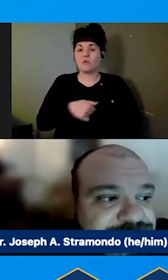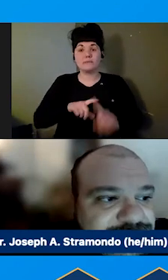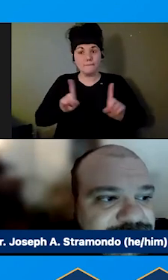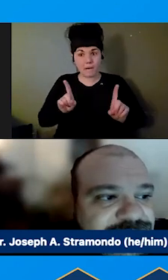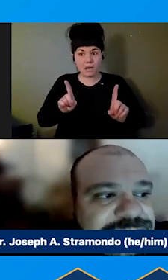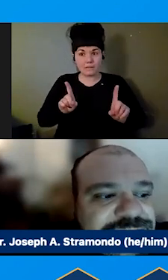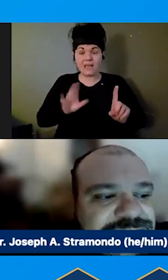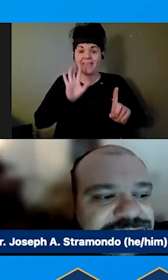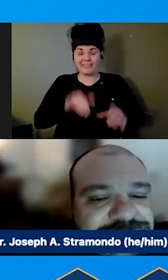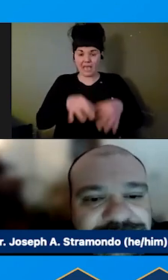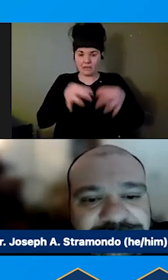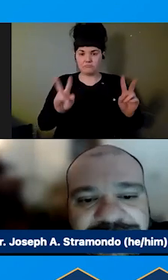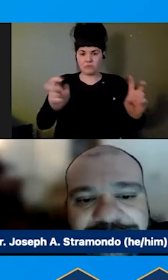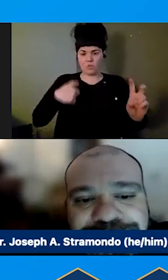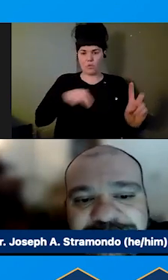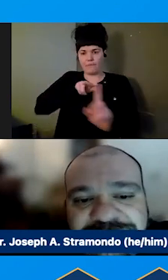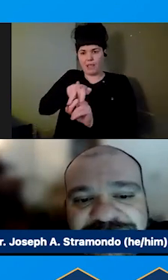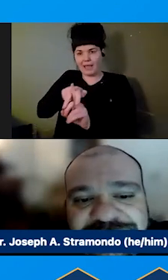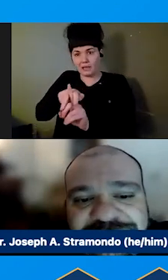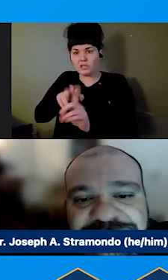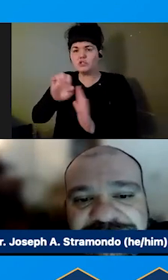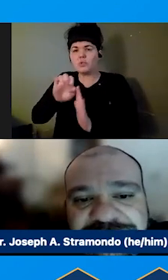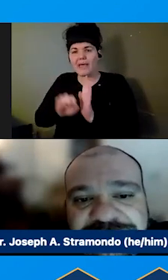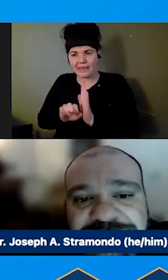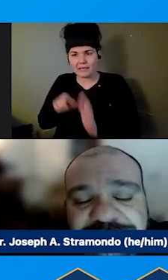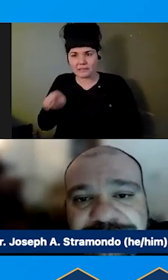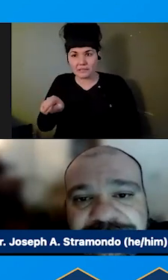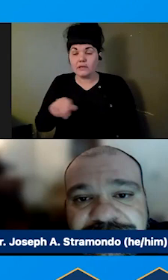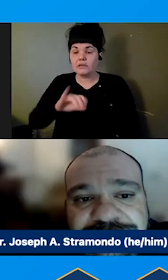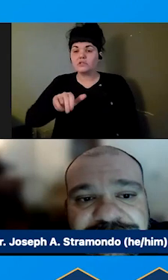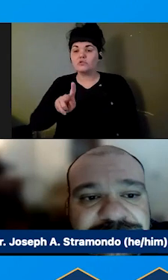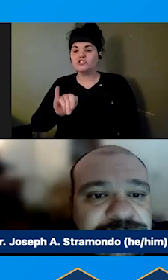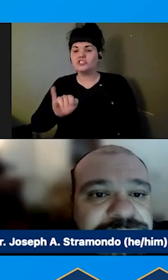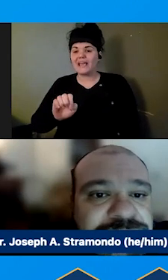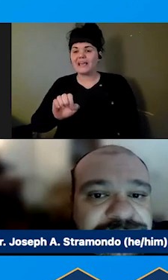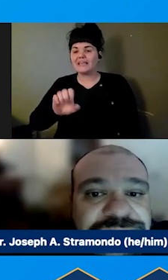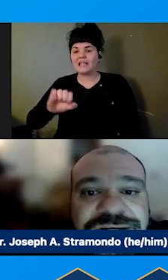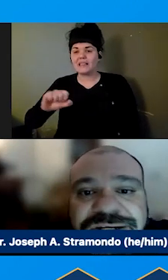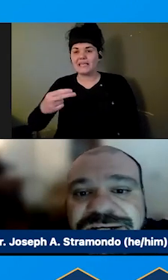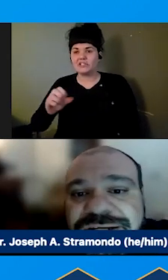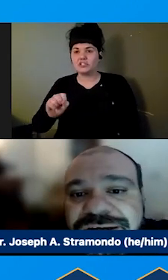field of ethics. Okay. And so